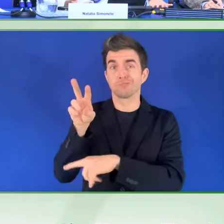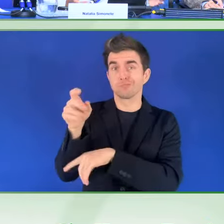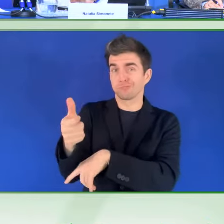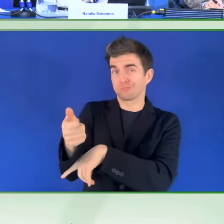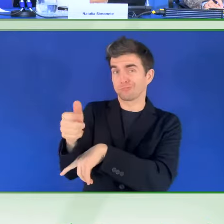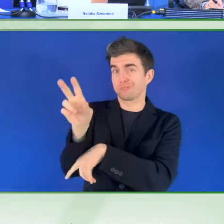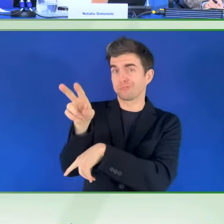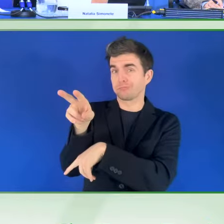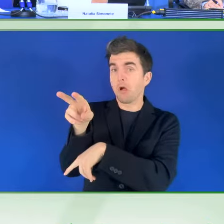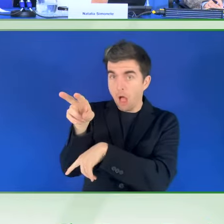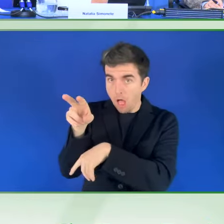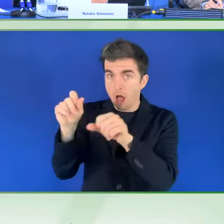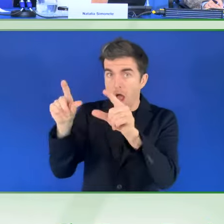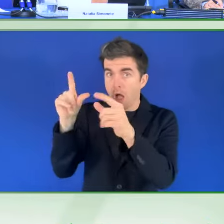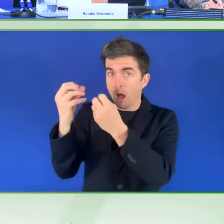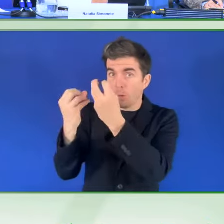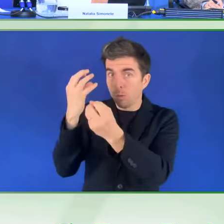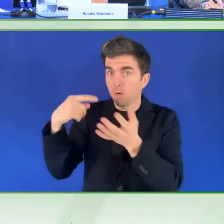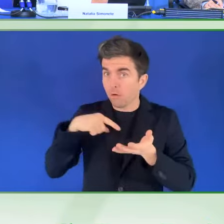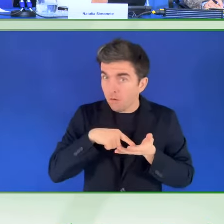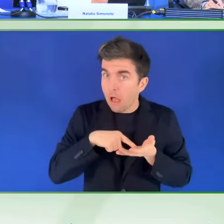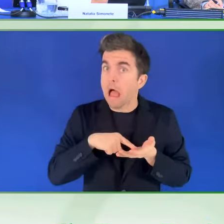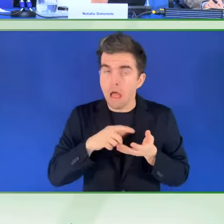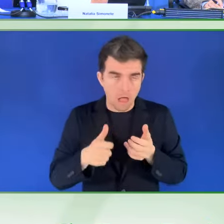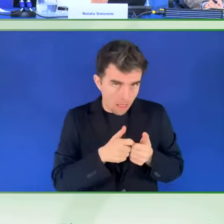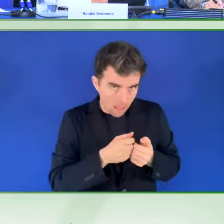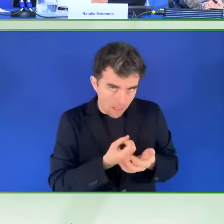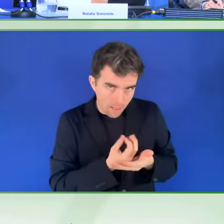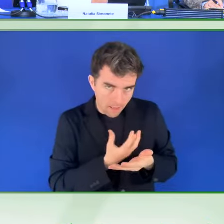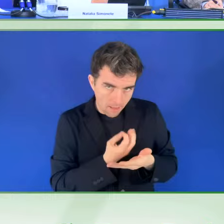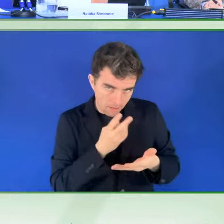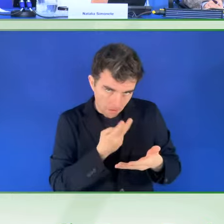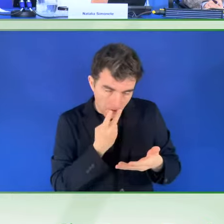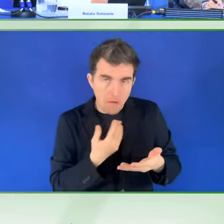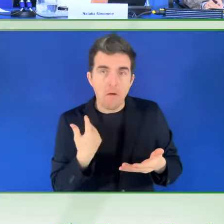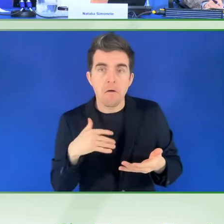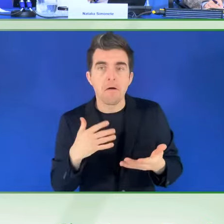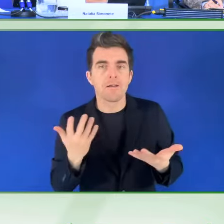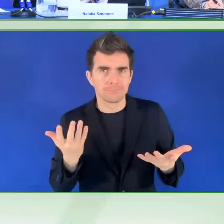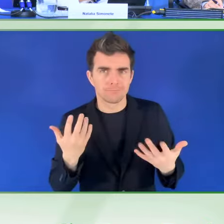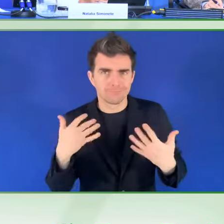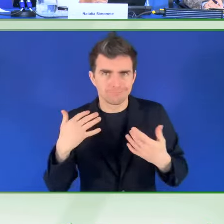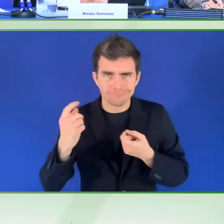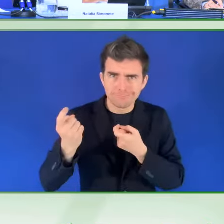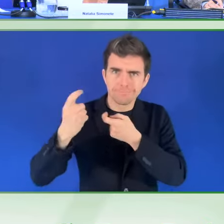Our work is based on investigating, creating, producing and sharing knowledge about inclusive